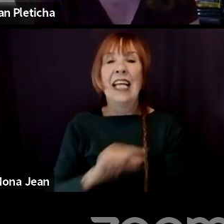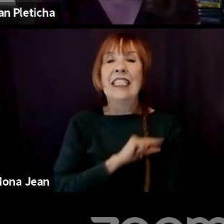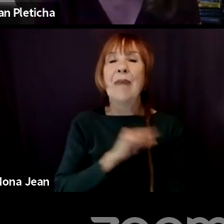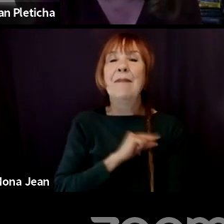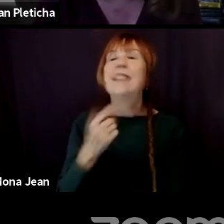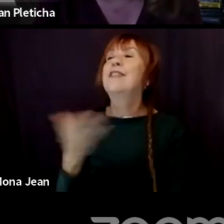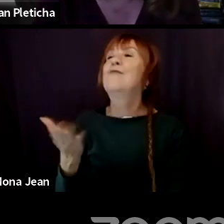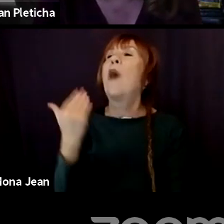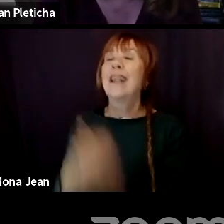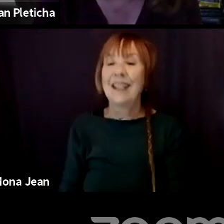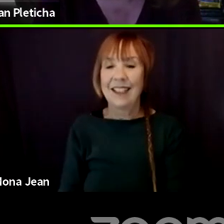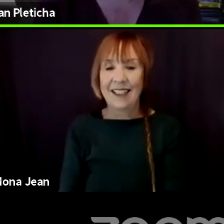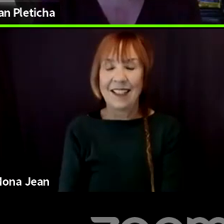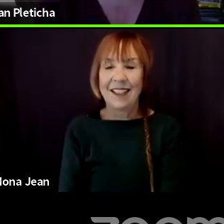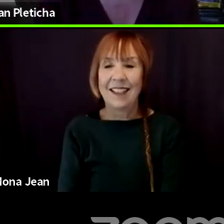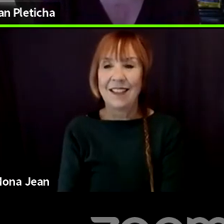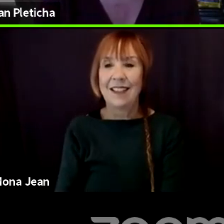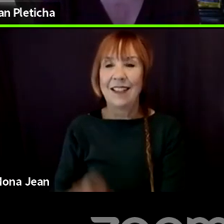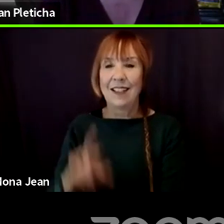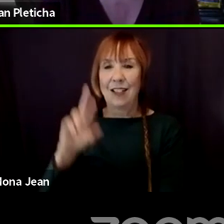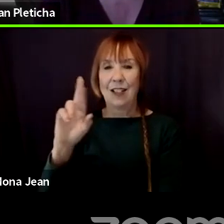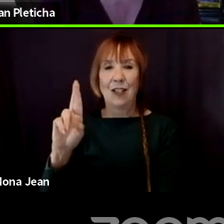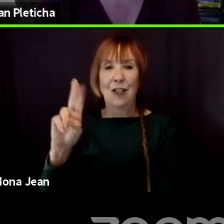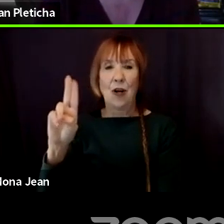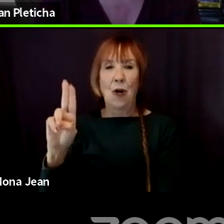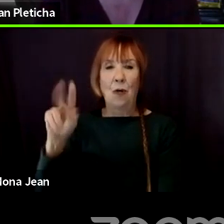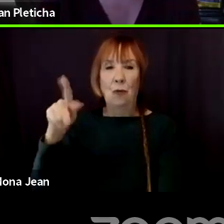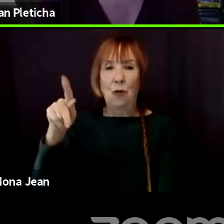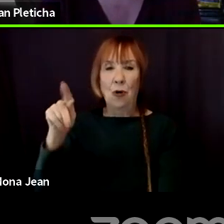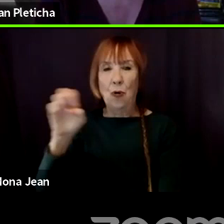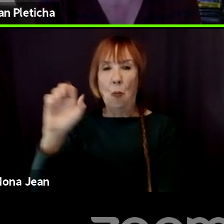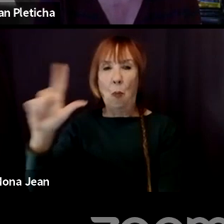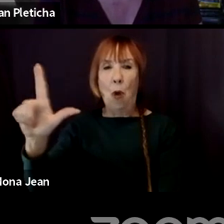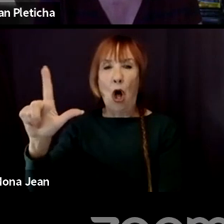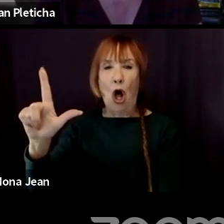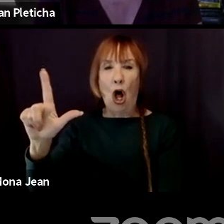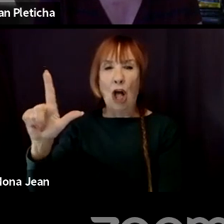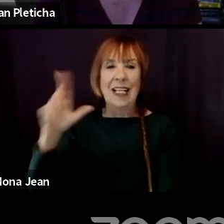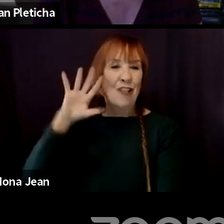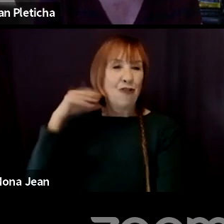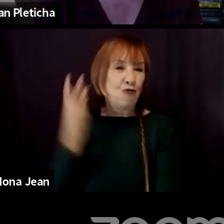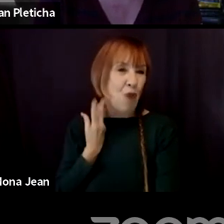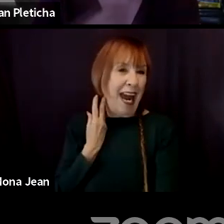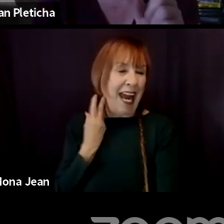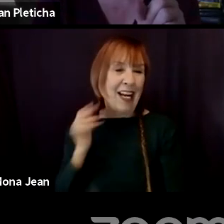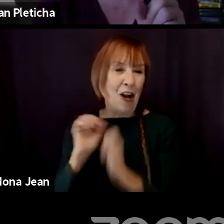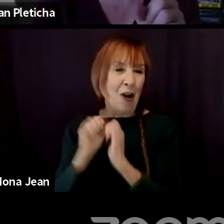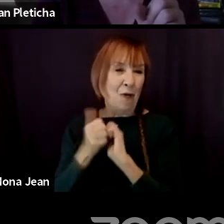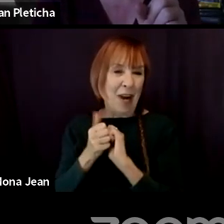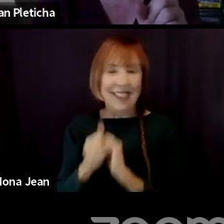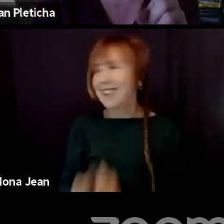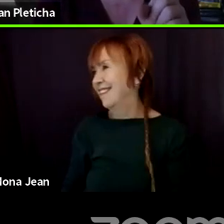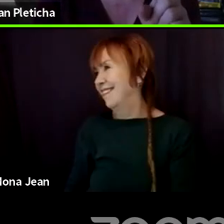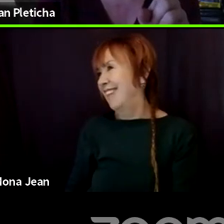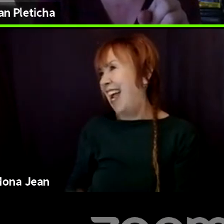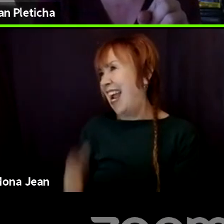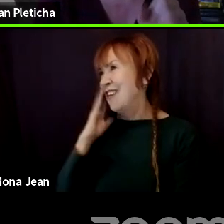And shameless is repose drag race, I can't get-- New word. I just started to keep on the theme of podcasts,